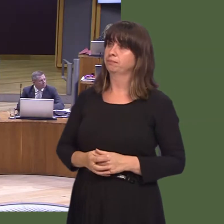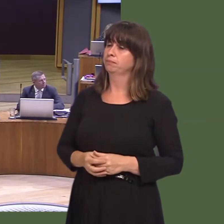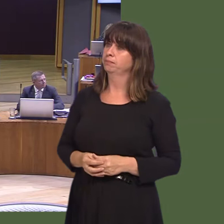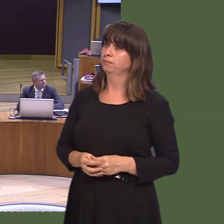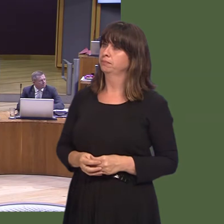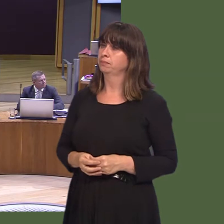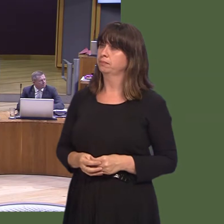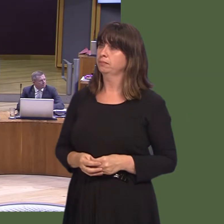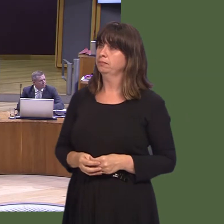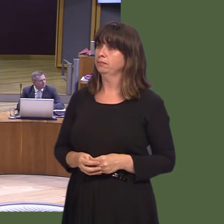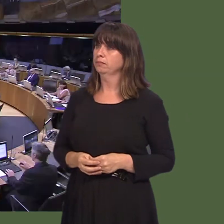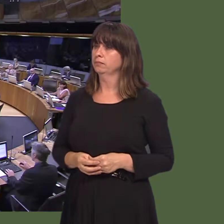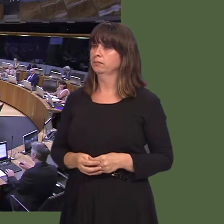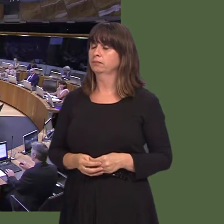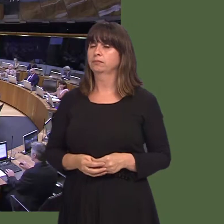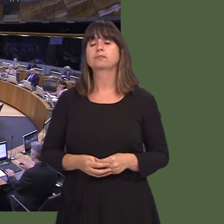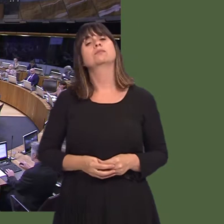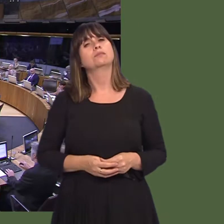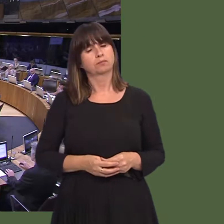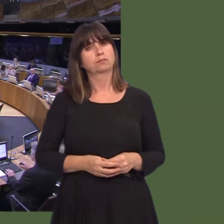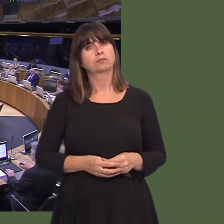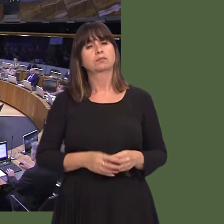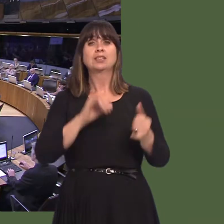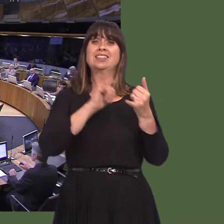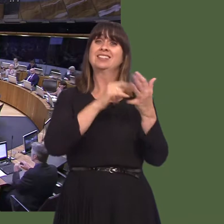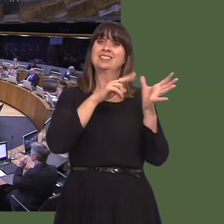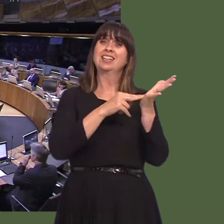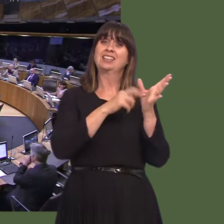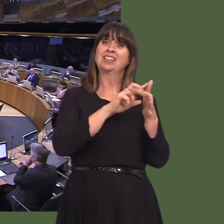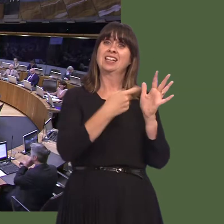Suzy Davies AM: First Minister, at the same time that Santander's sponsored community